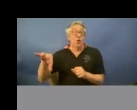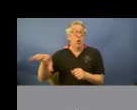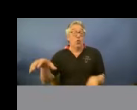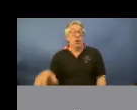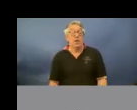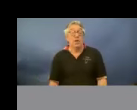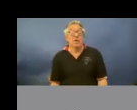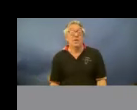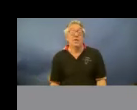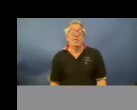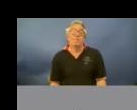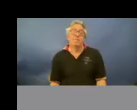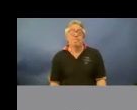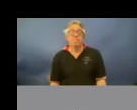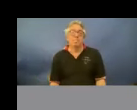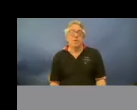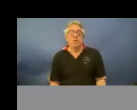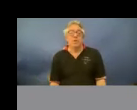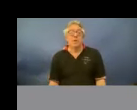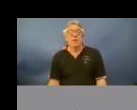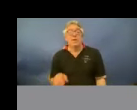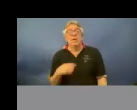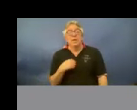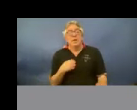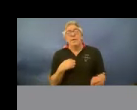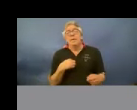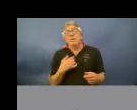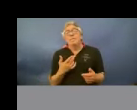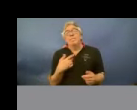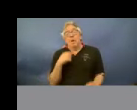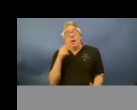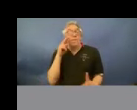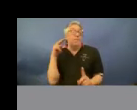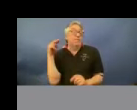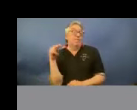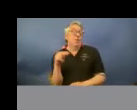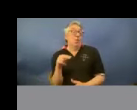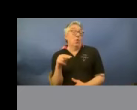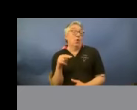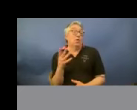asylum request or resettlement cases, the process itself is not accessible, is not inclusive.